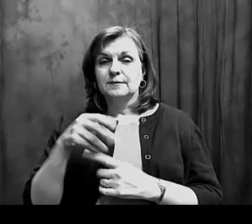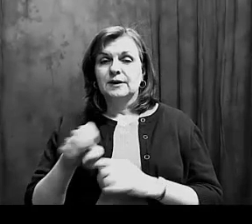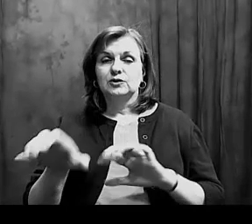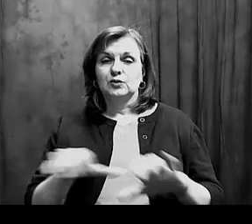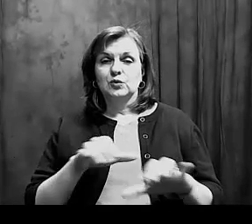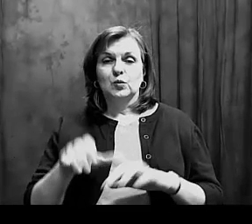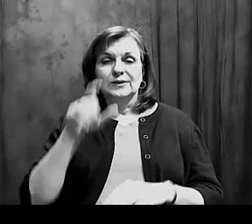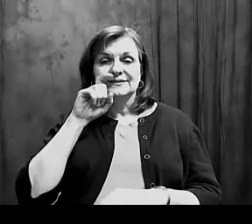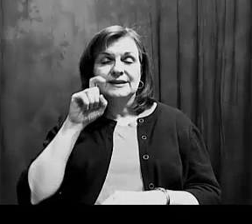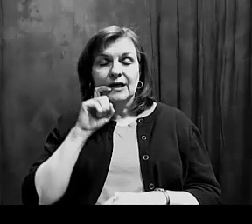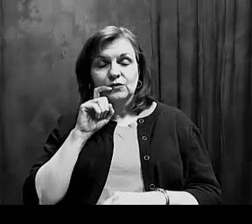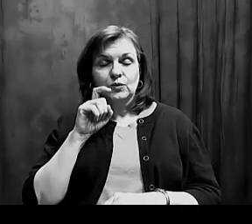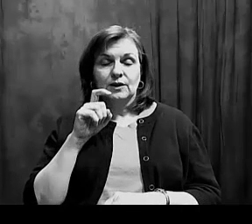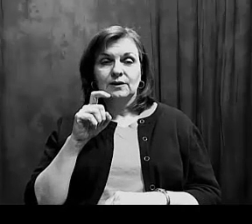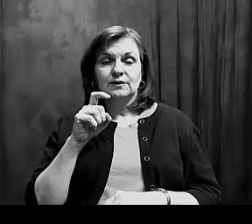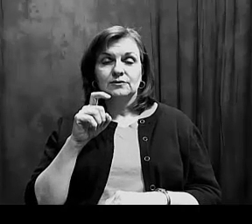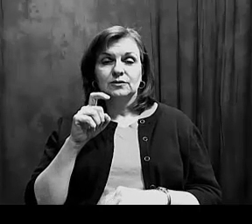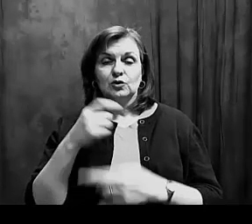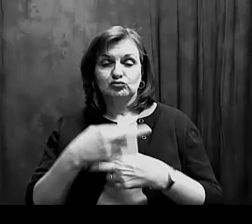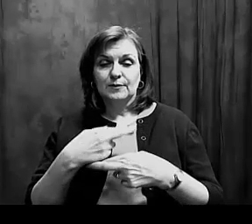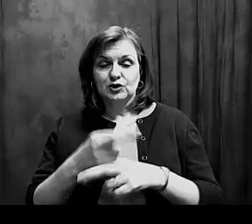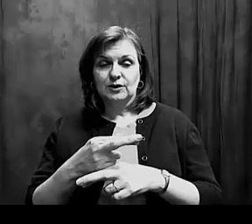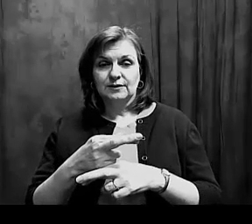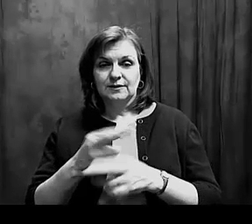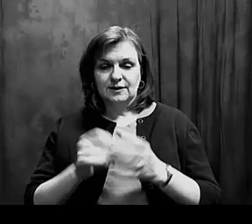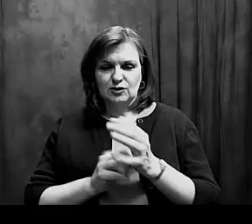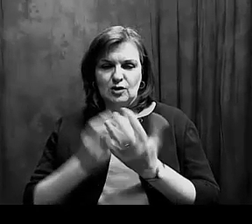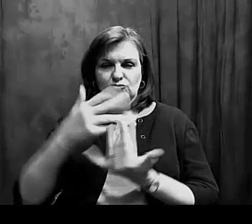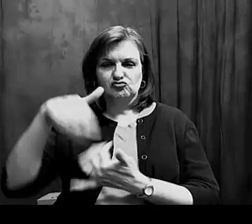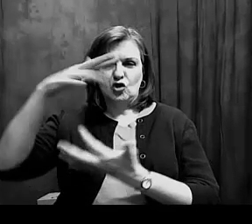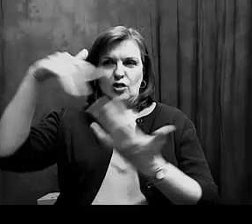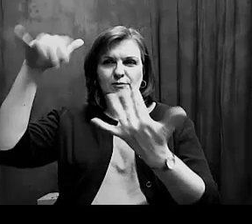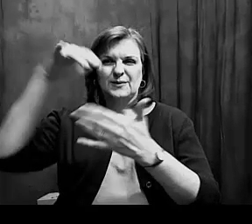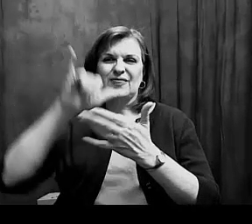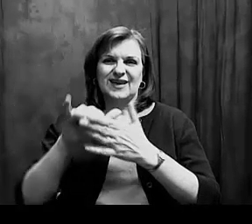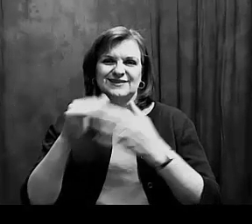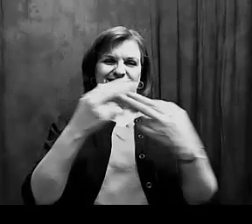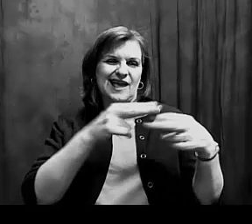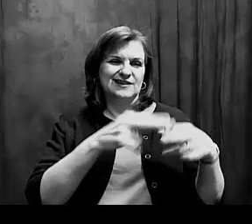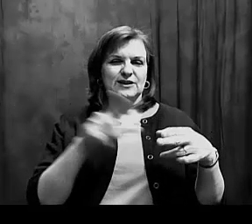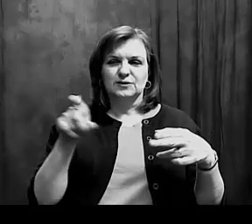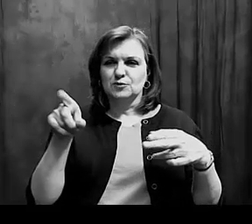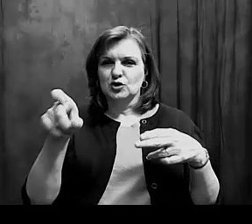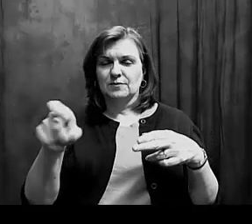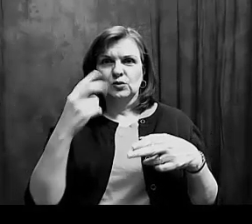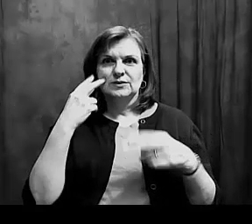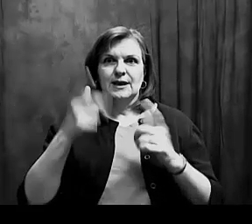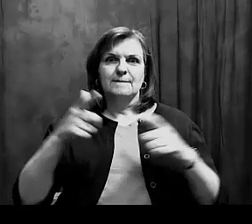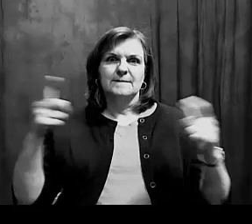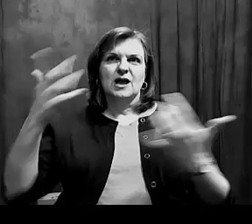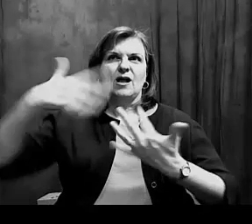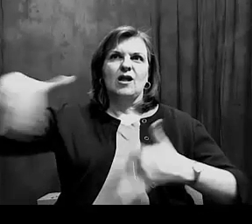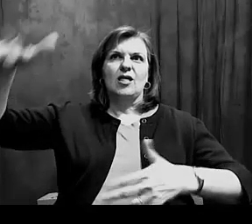sexual reproduction so releasing eggs and sperm up into the ocean and you see it's